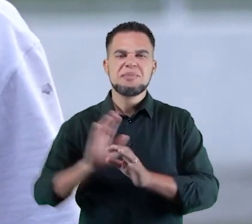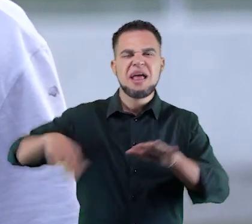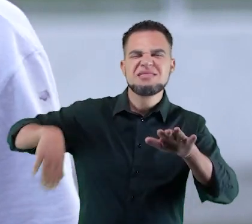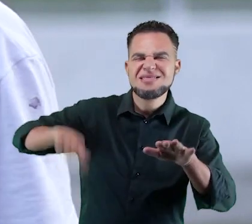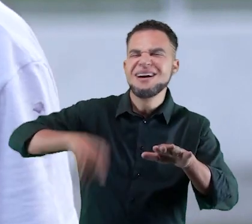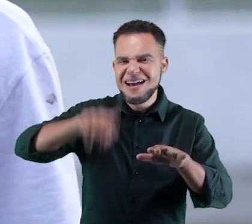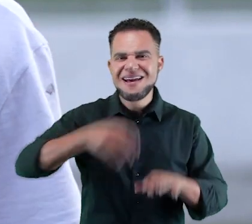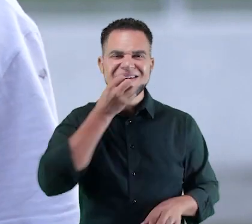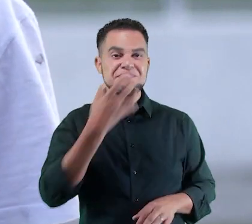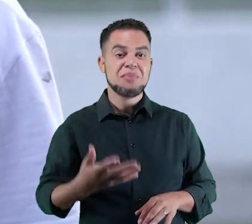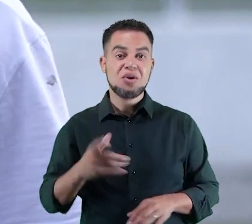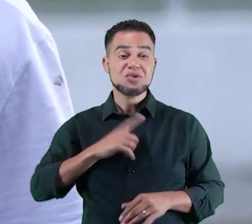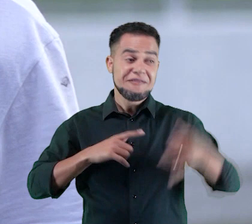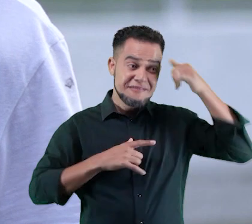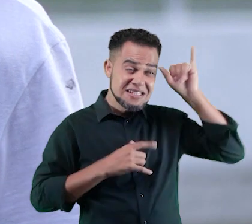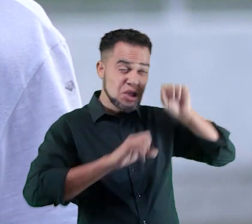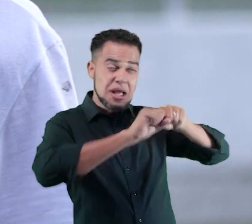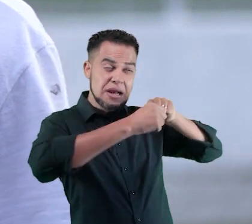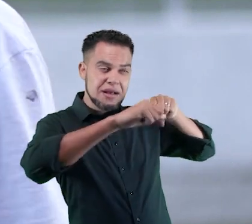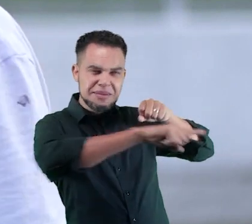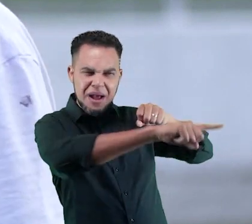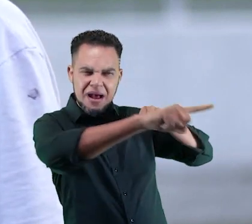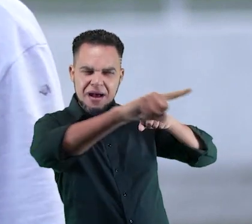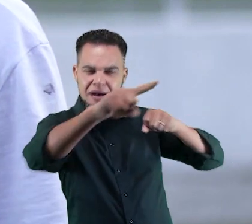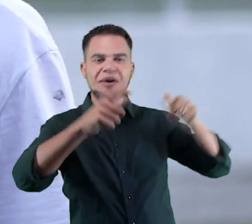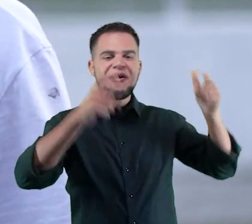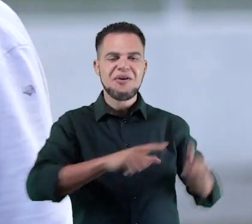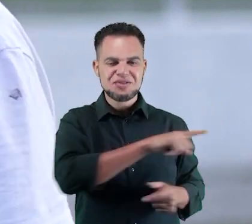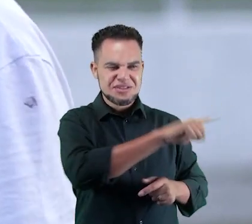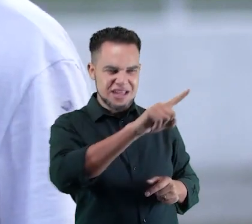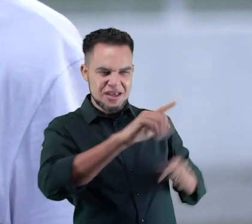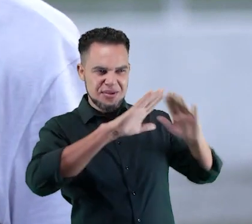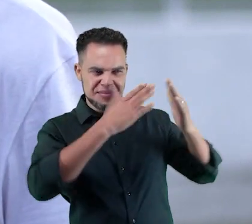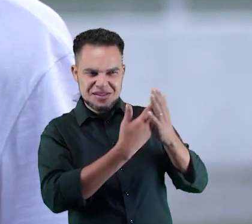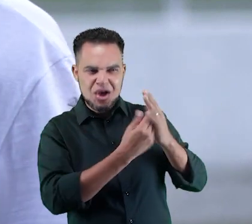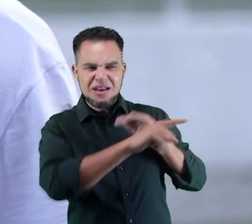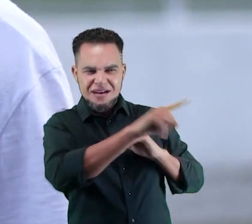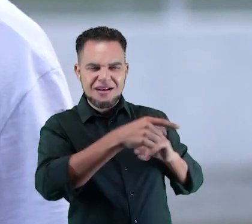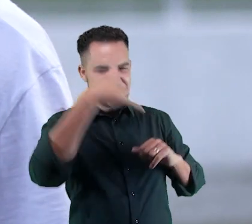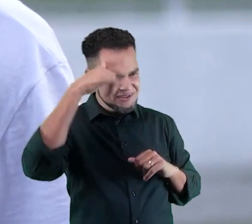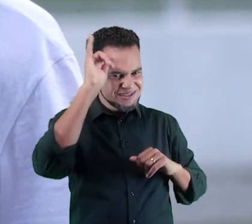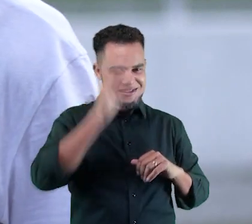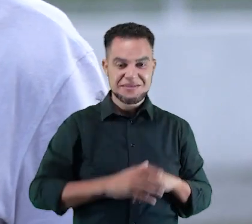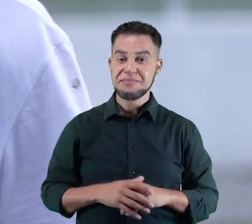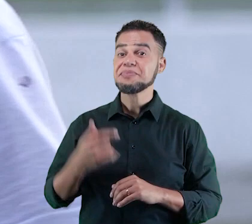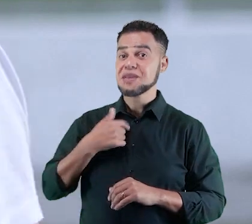the gang swimming, it was really good! There was a big farm down there, where those people are... that little school down there!